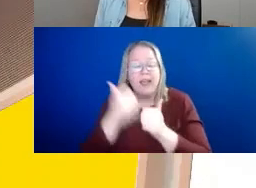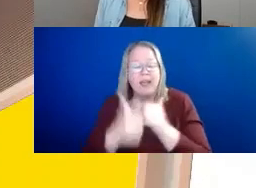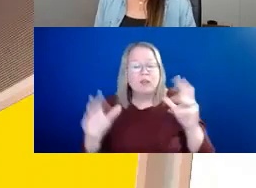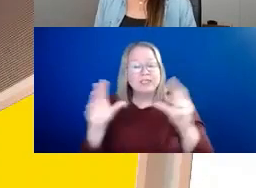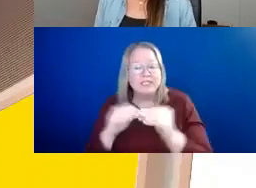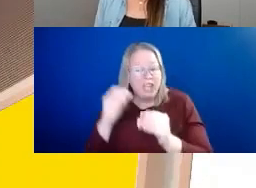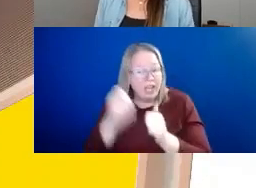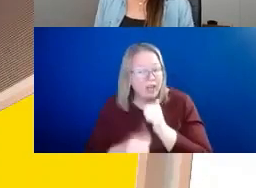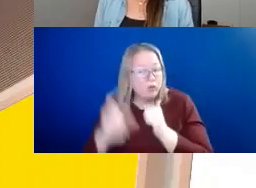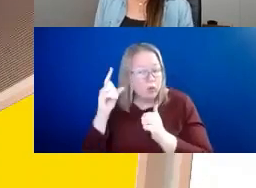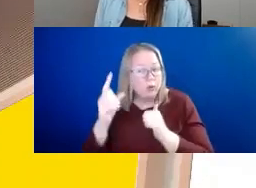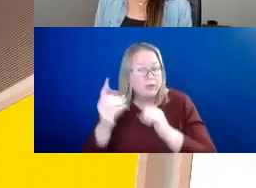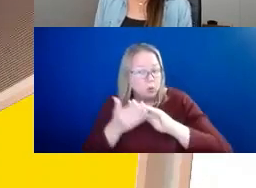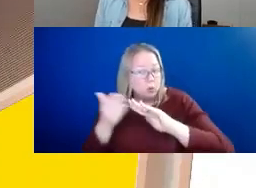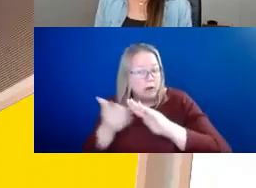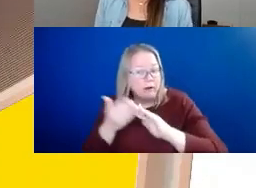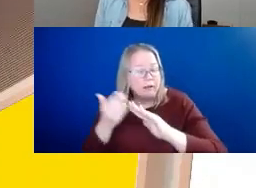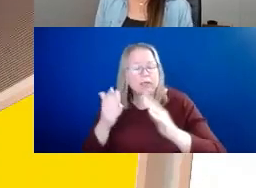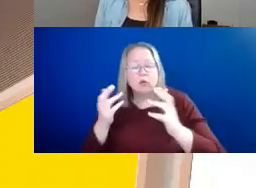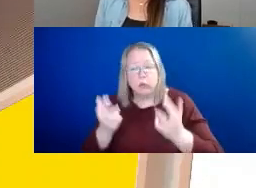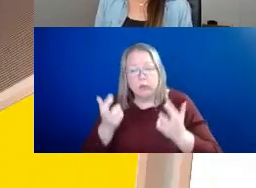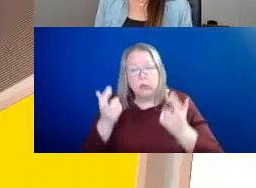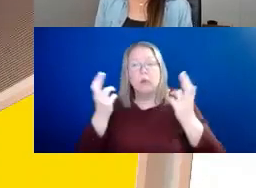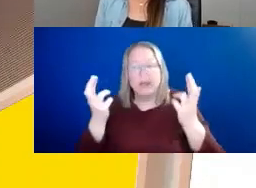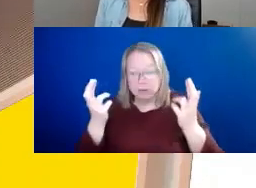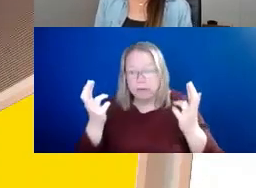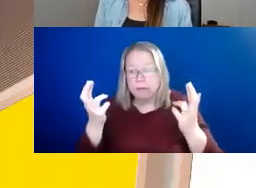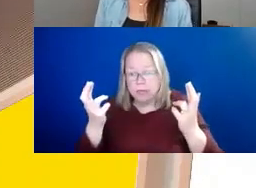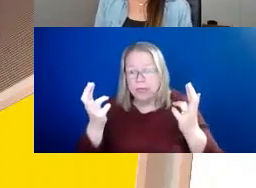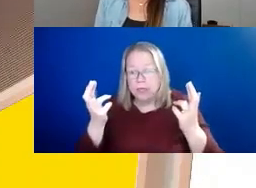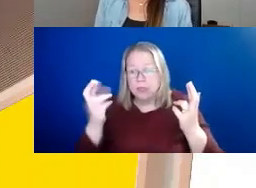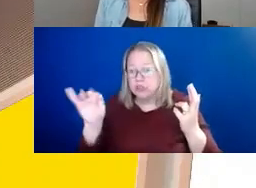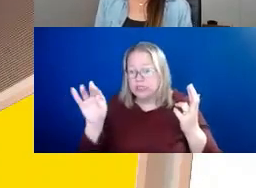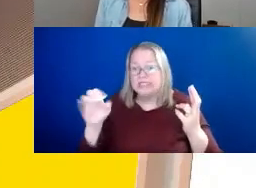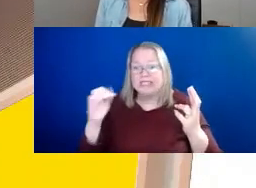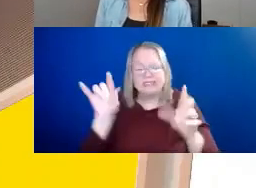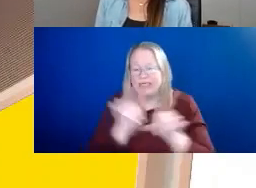is running, is highly recommended that just as 12:50:59 if you are in person, you take a